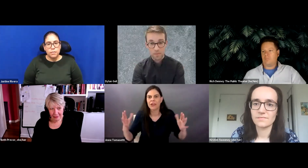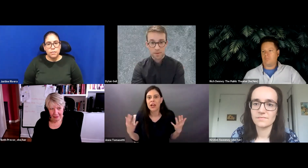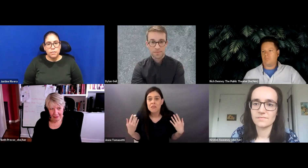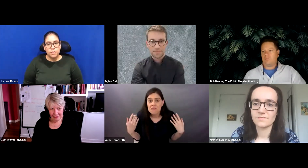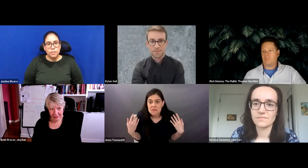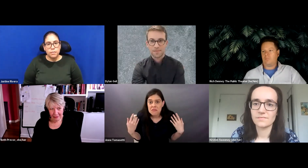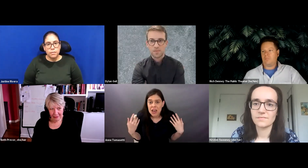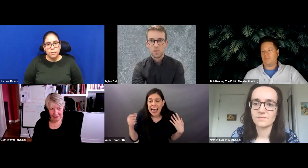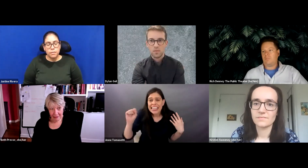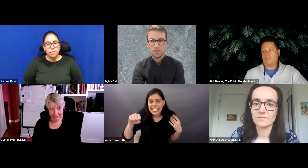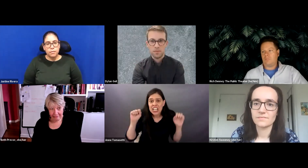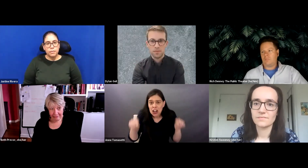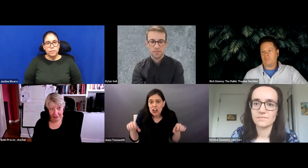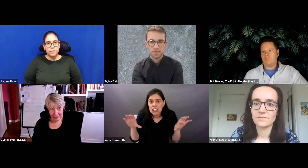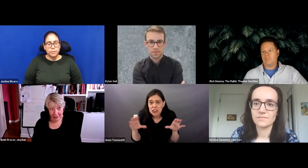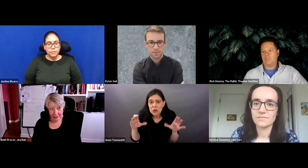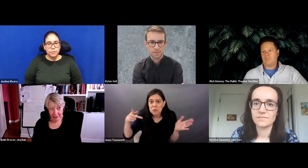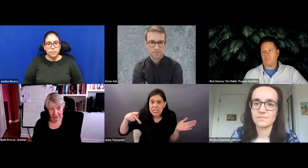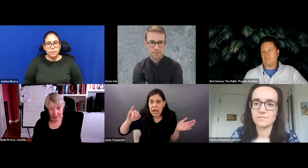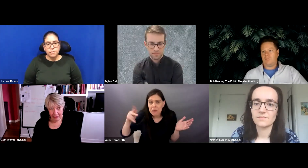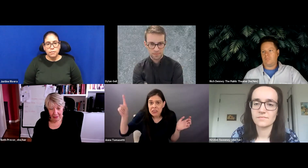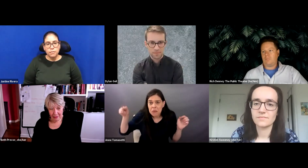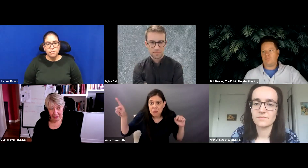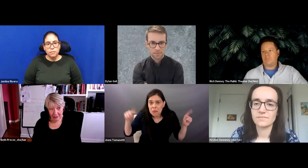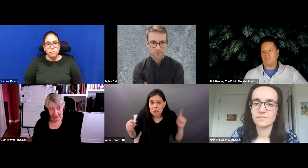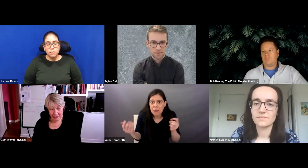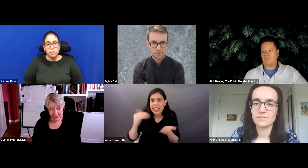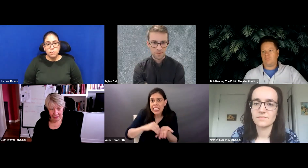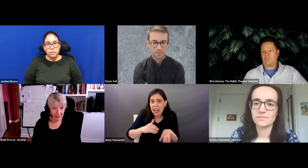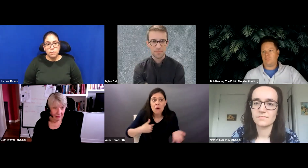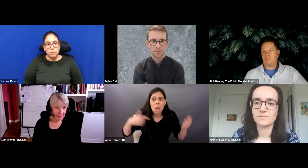part of the visual experience on screen. I think we could do